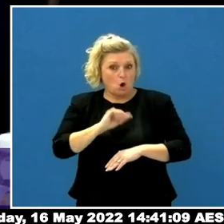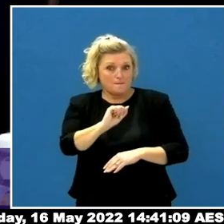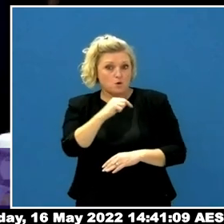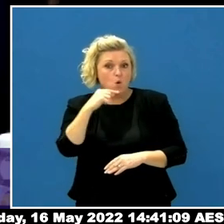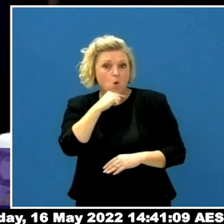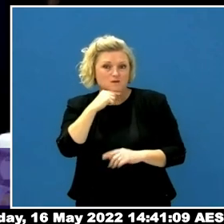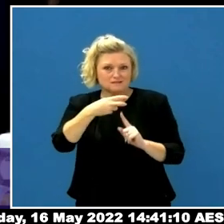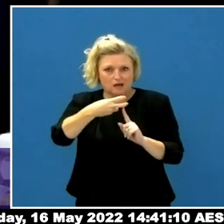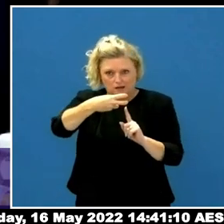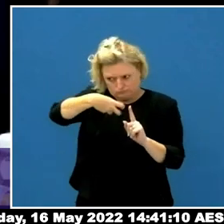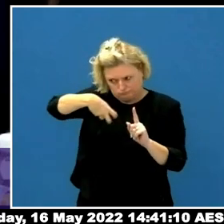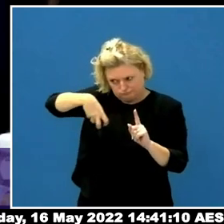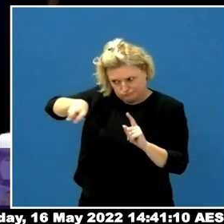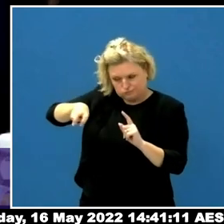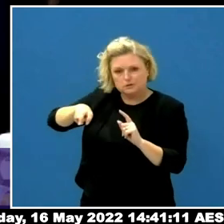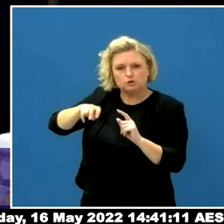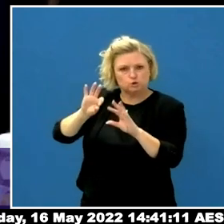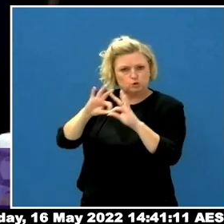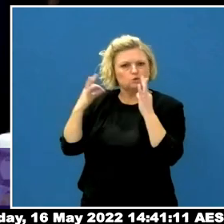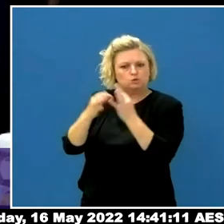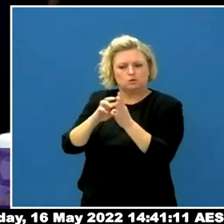No, it wasn't, it was through ADAC. Right.